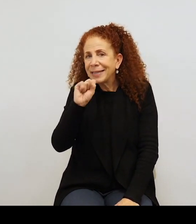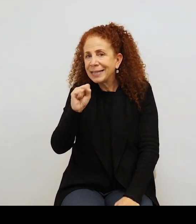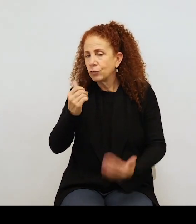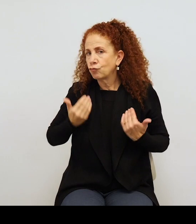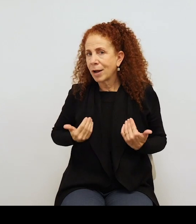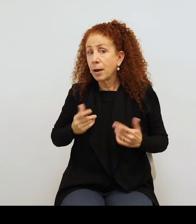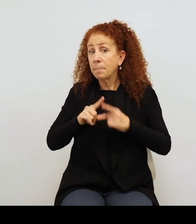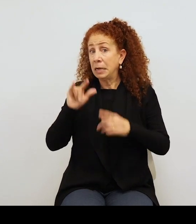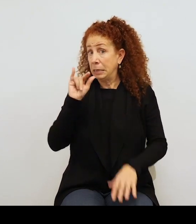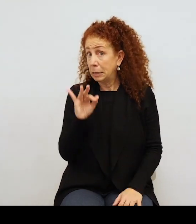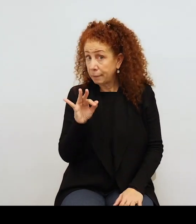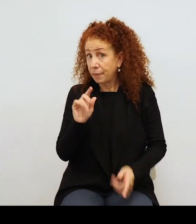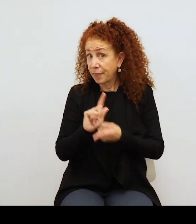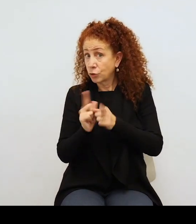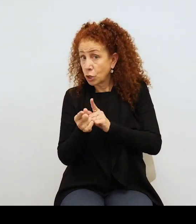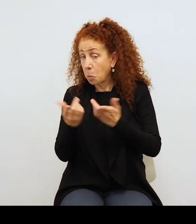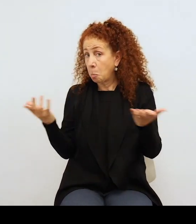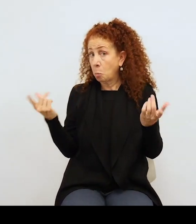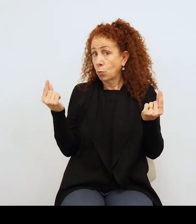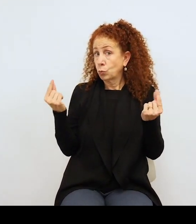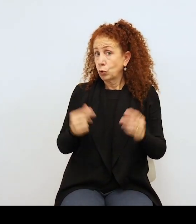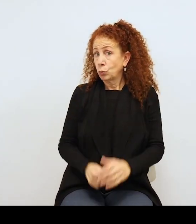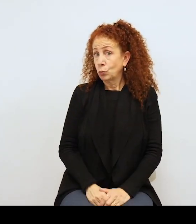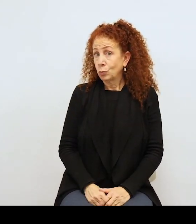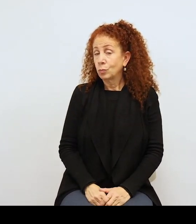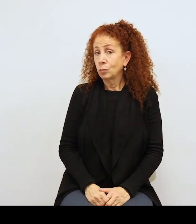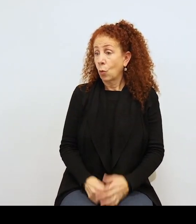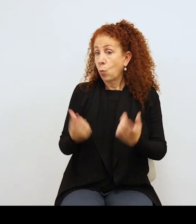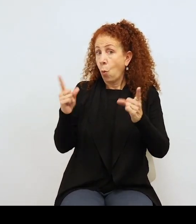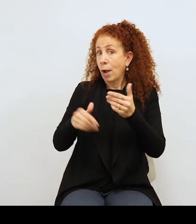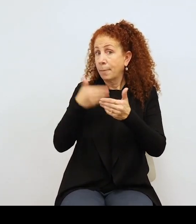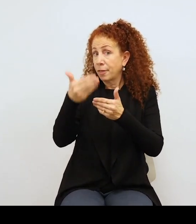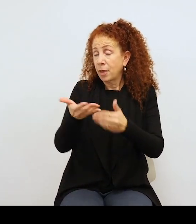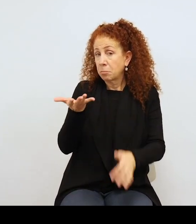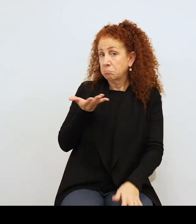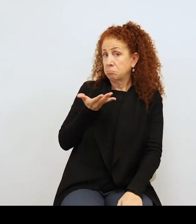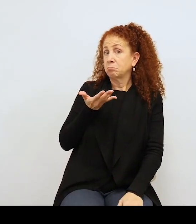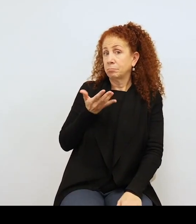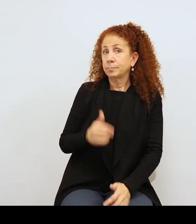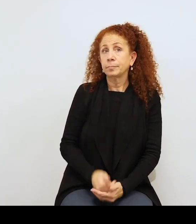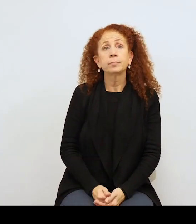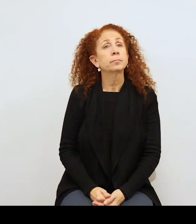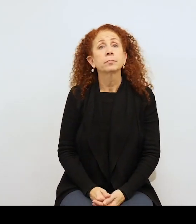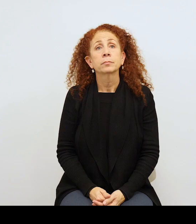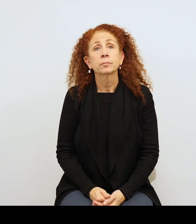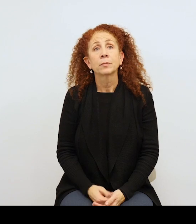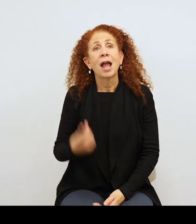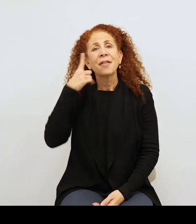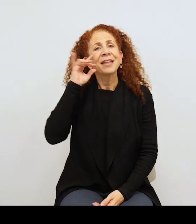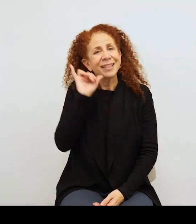But what if they do? And what's going to happen then? And I think that's just what it would need.